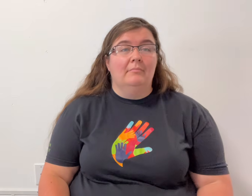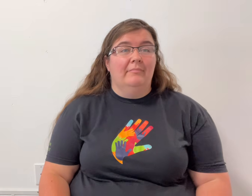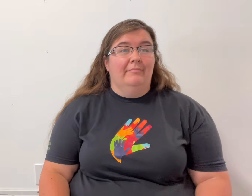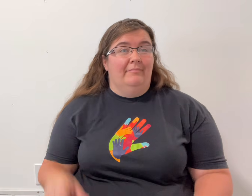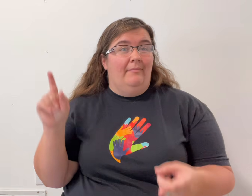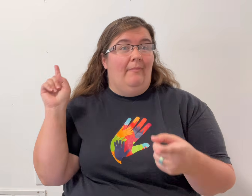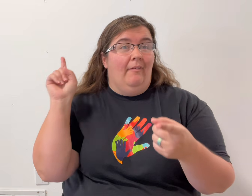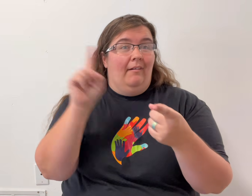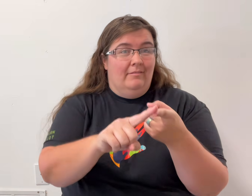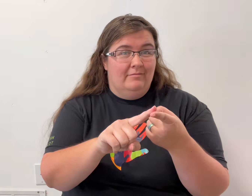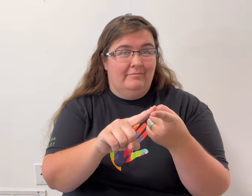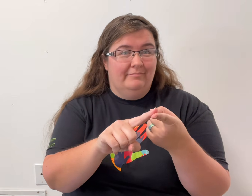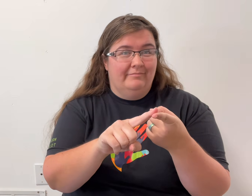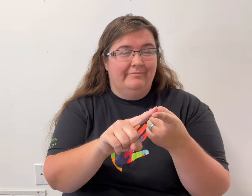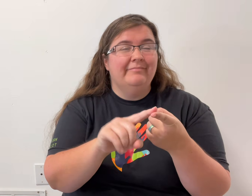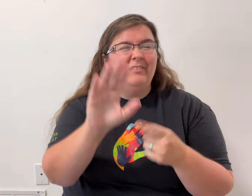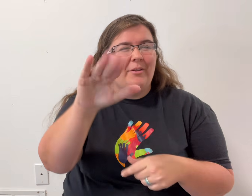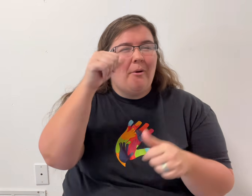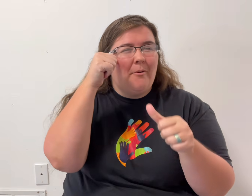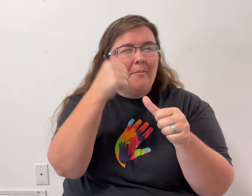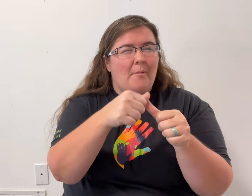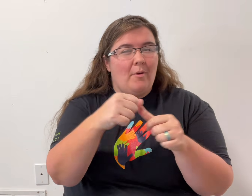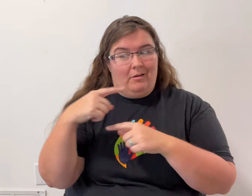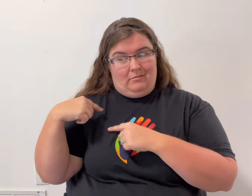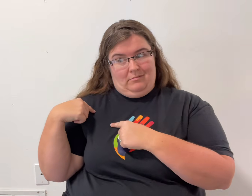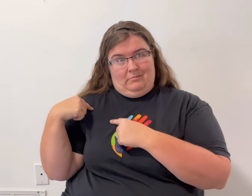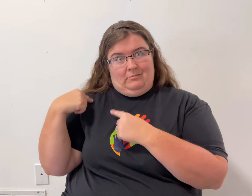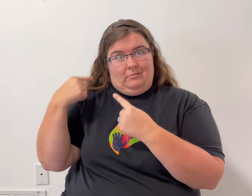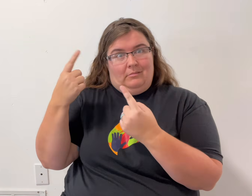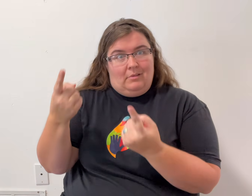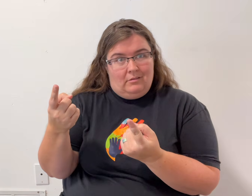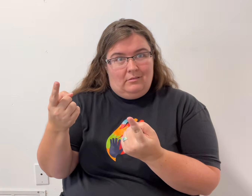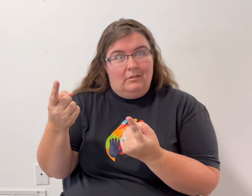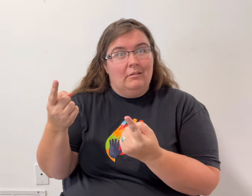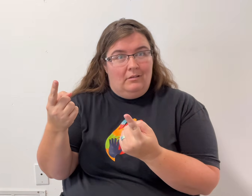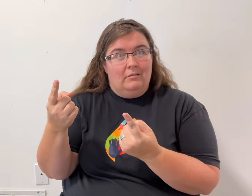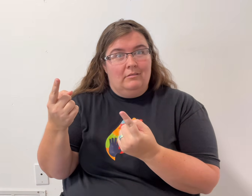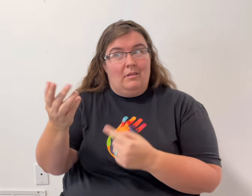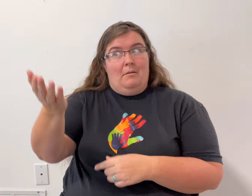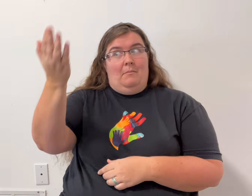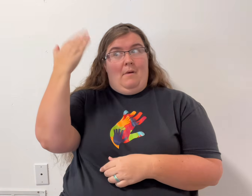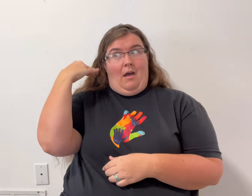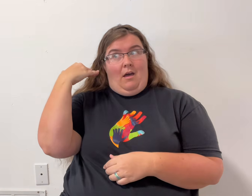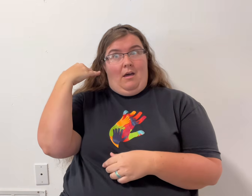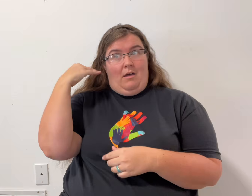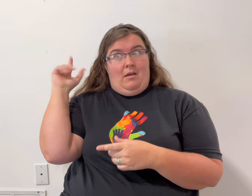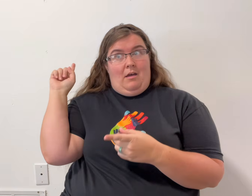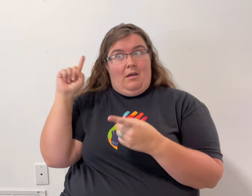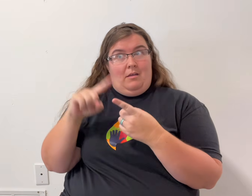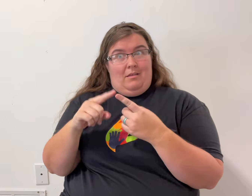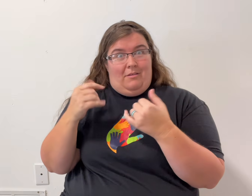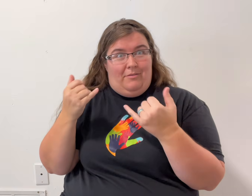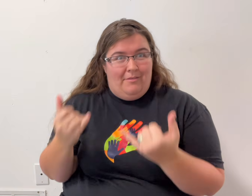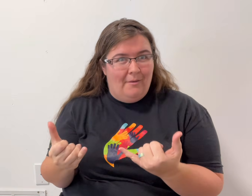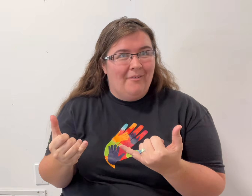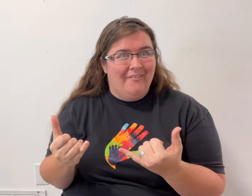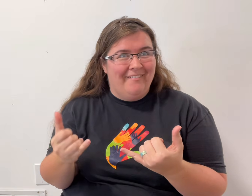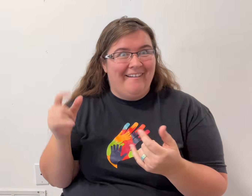UNTIL Remember the sign for SINCE? From the past UNTIL now?